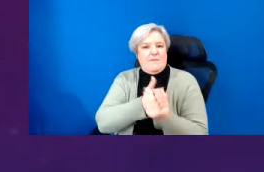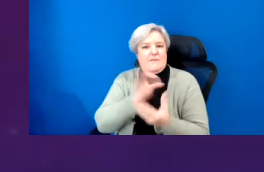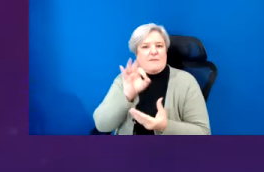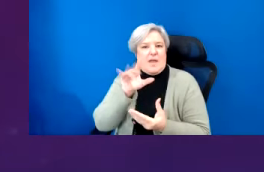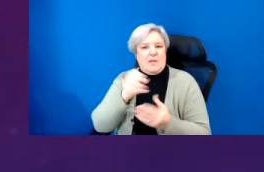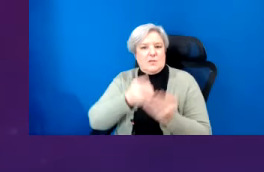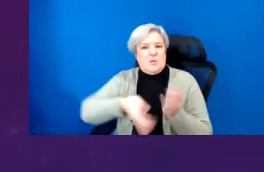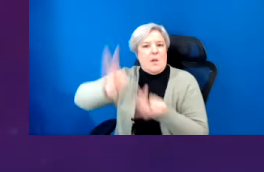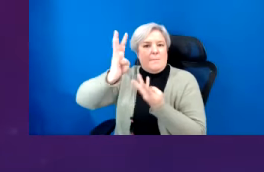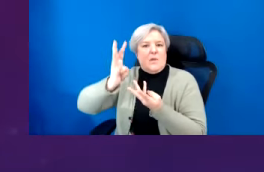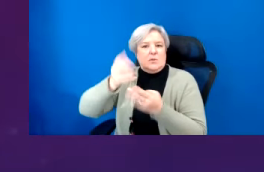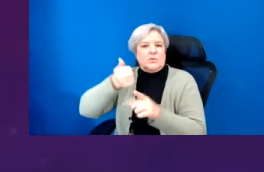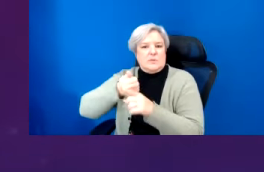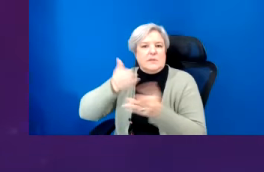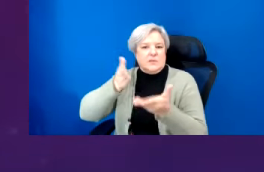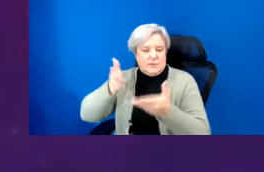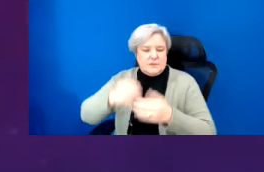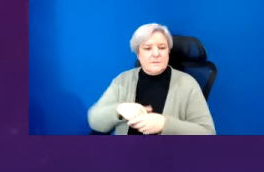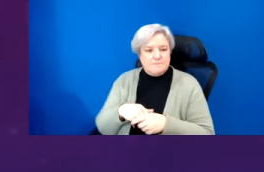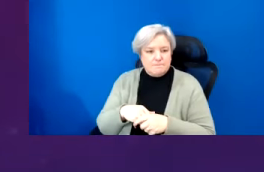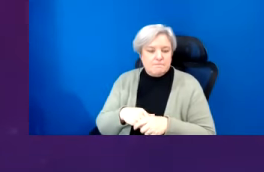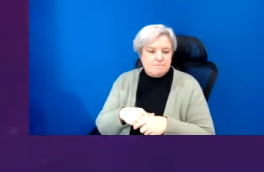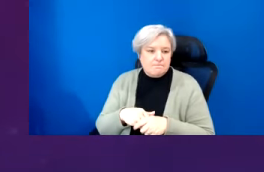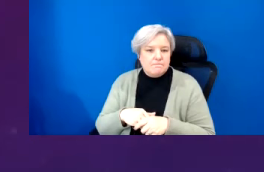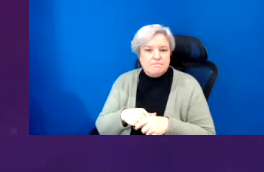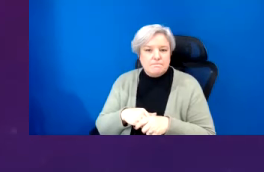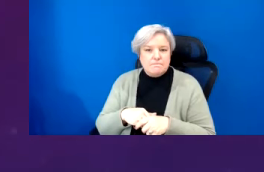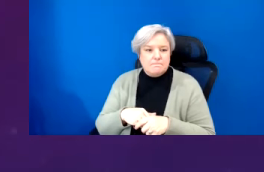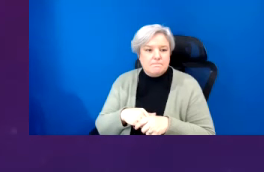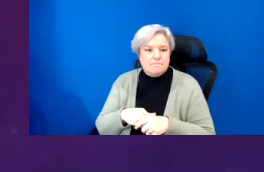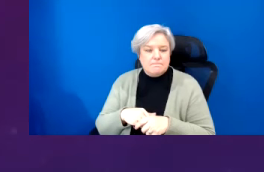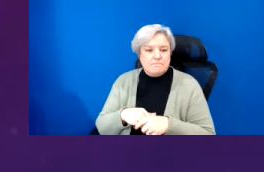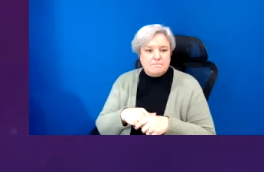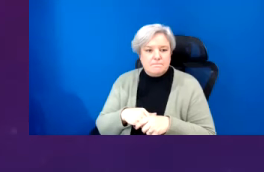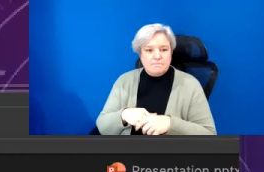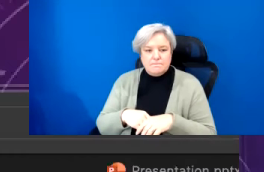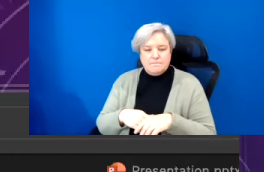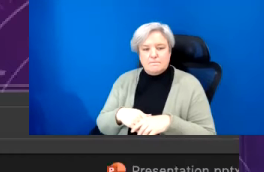into Self-Service. Next slide.